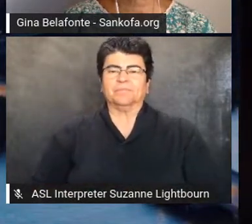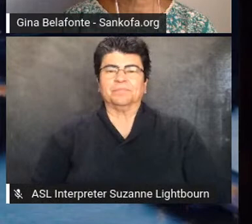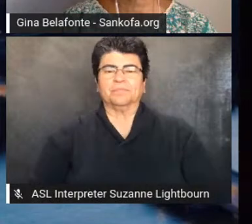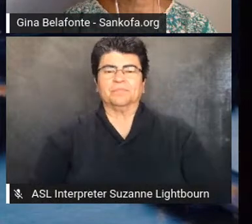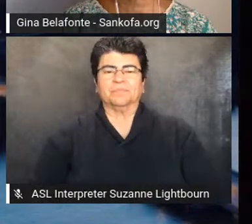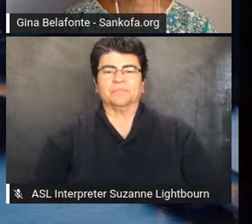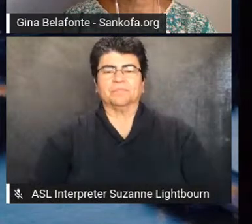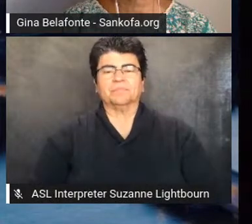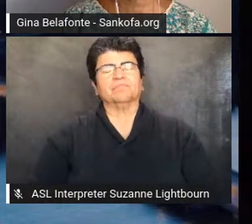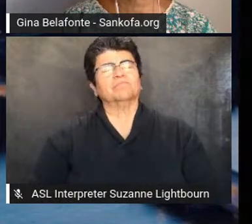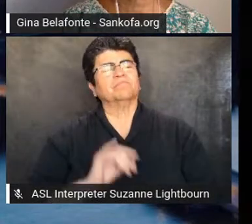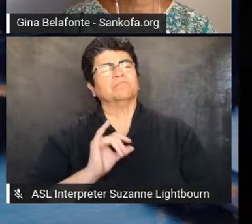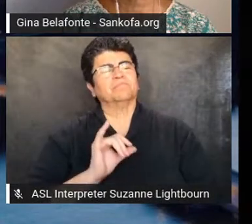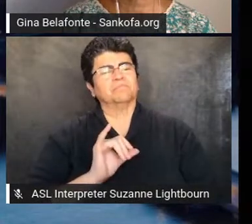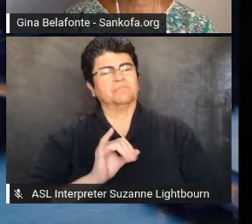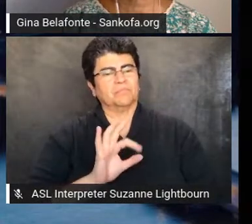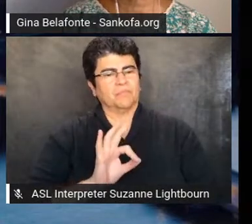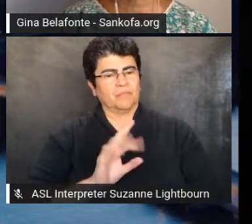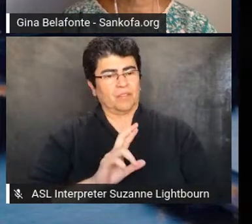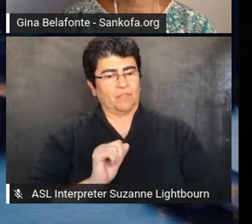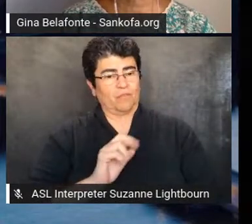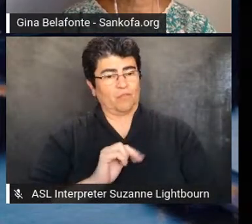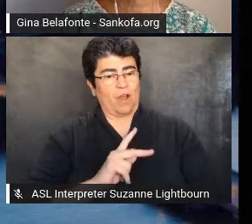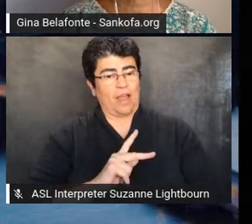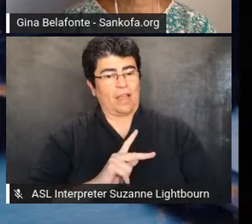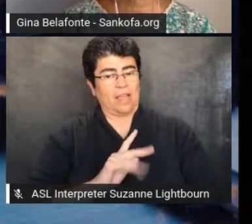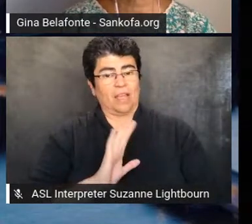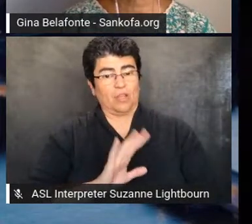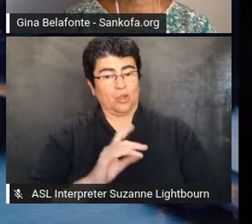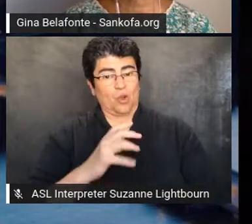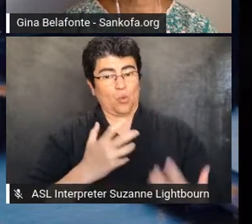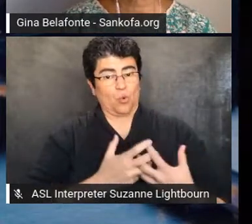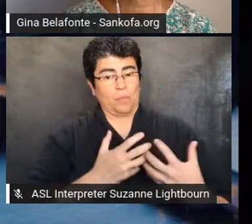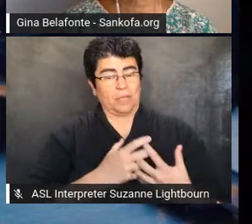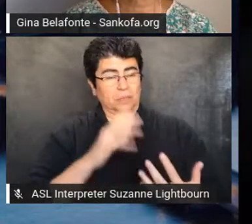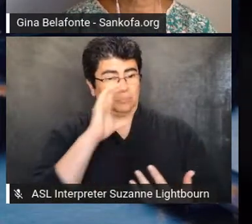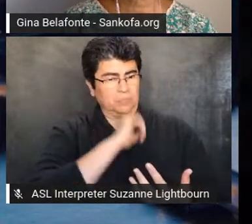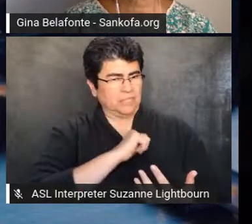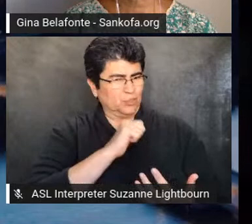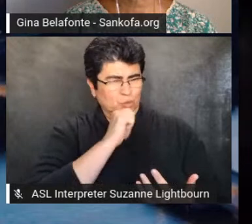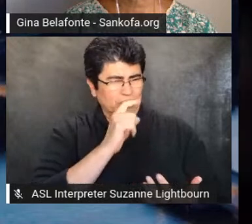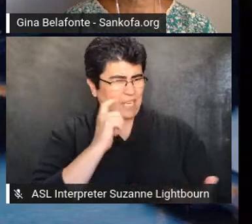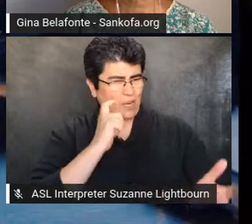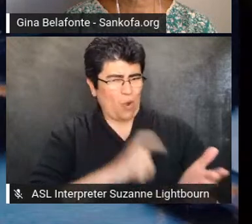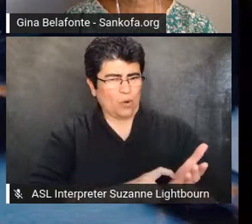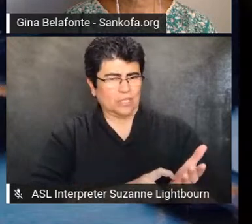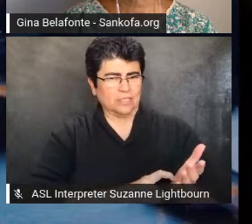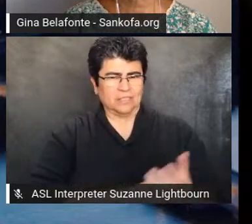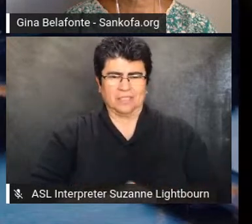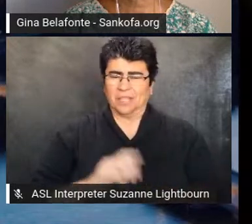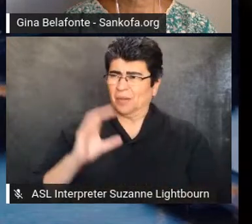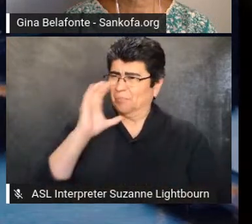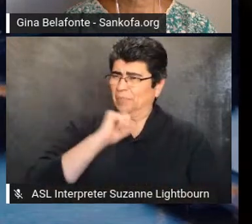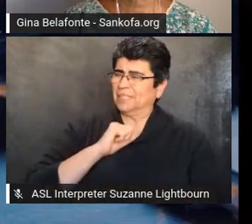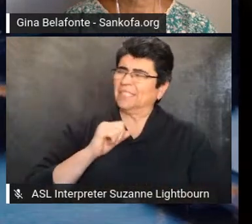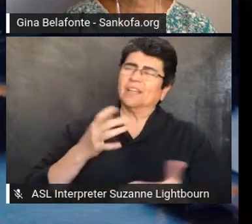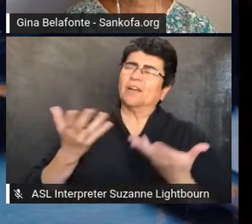So, Frank, your roommate's been missing and you didn't notice? Missing? Define missing.